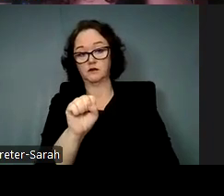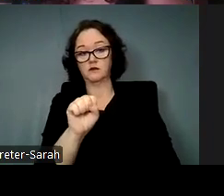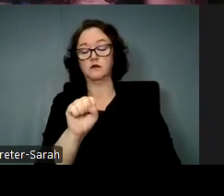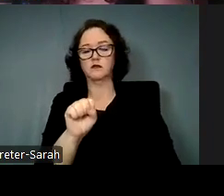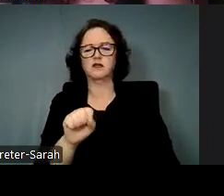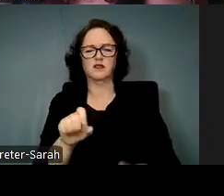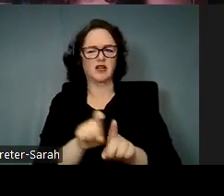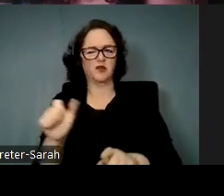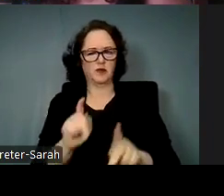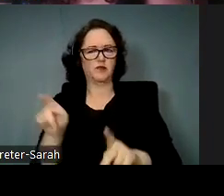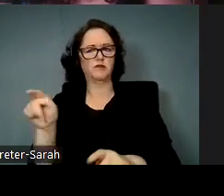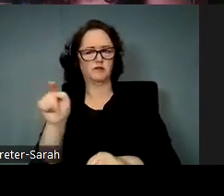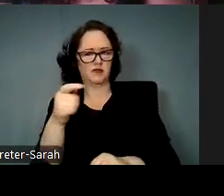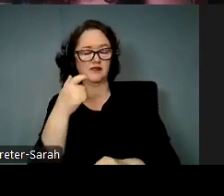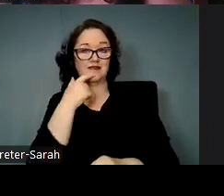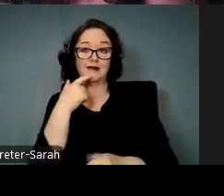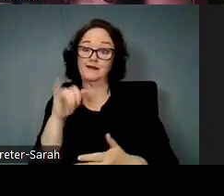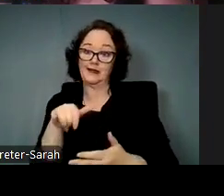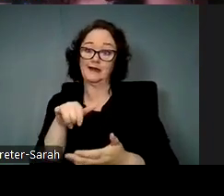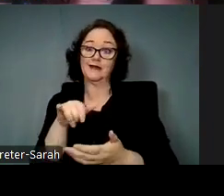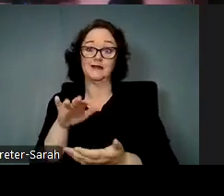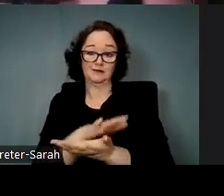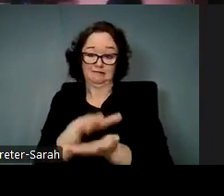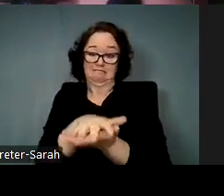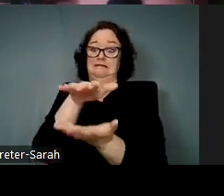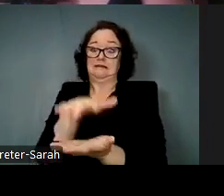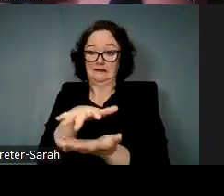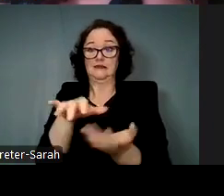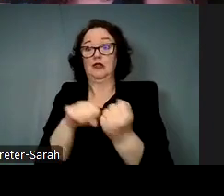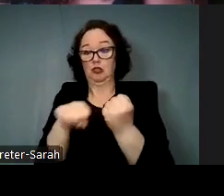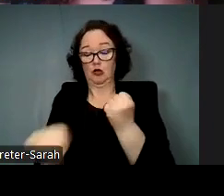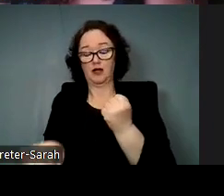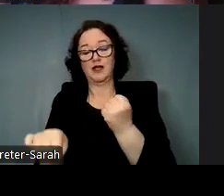be a very long document, and it can take a while to try to figure out what you want to comment on, but don't be